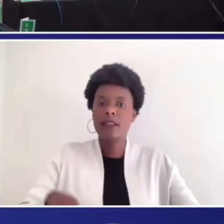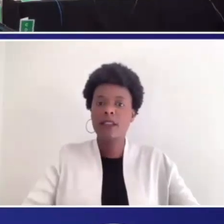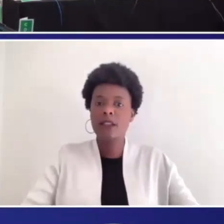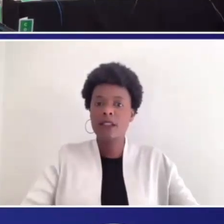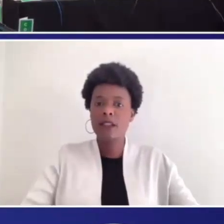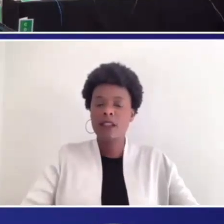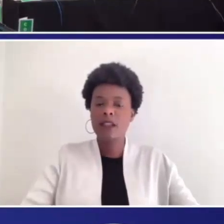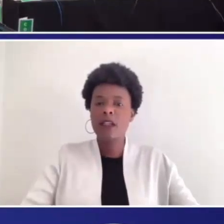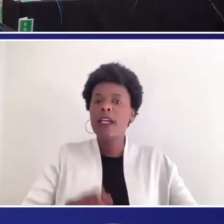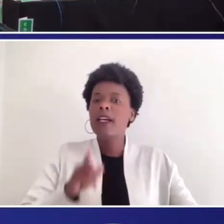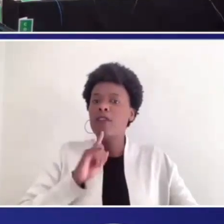It's all about, it's all about when a payment is due, not --